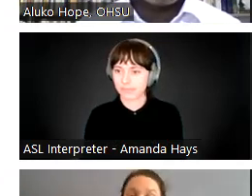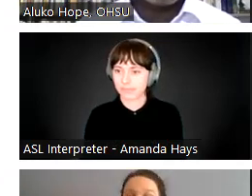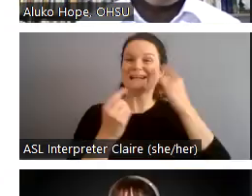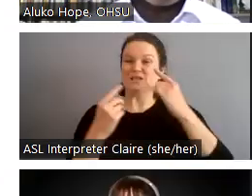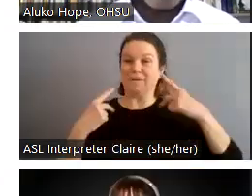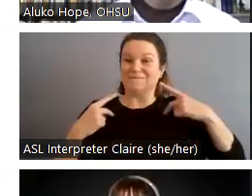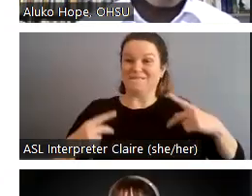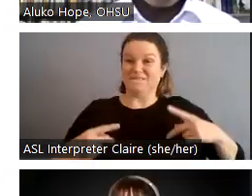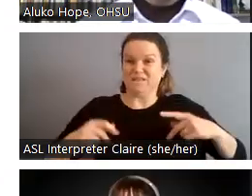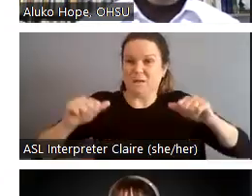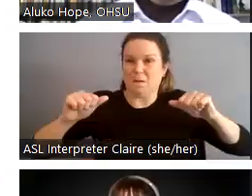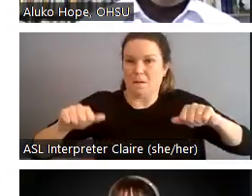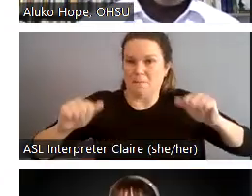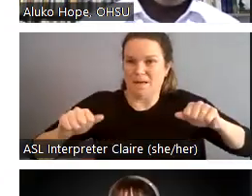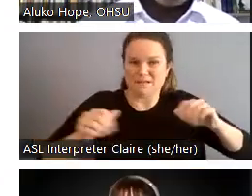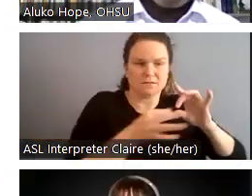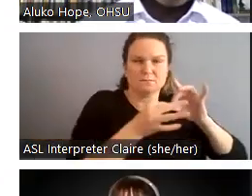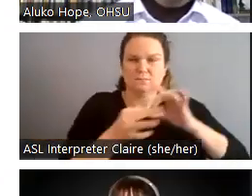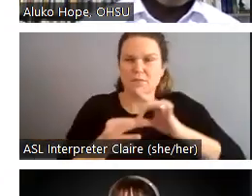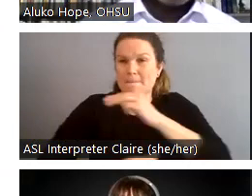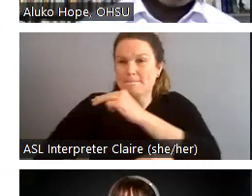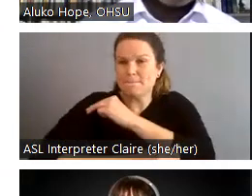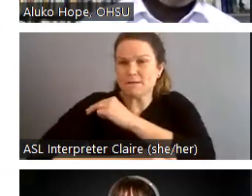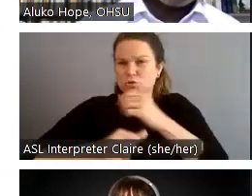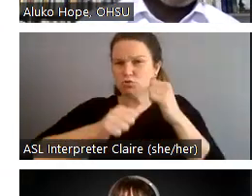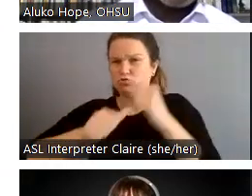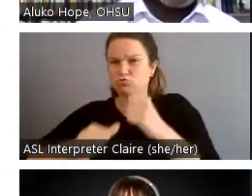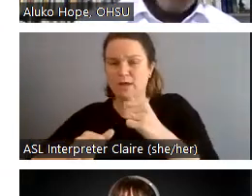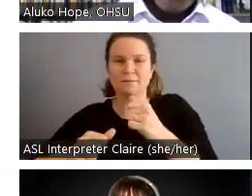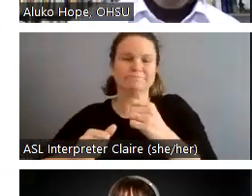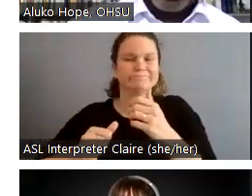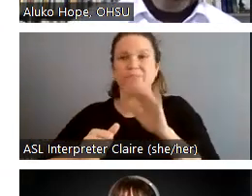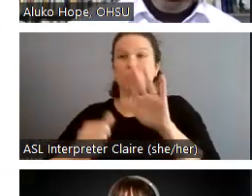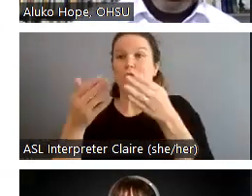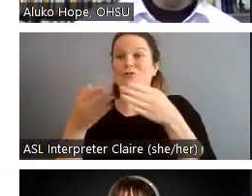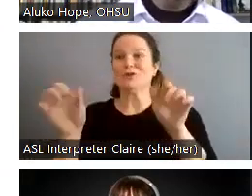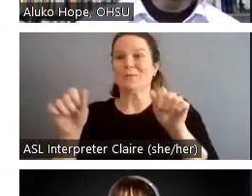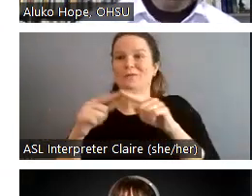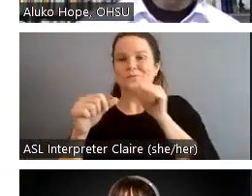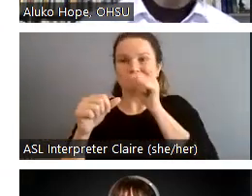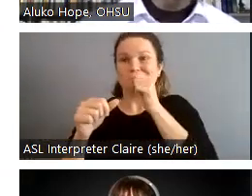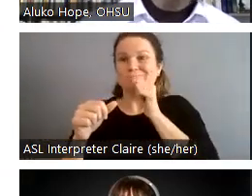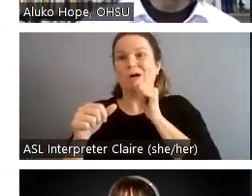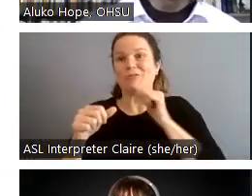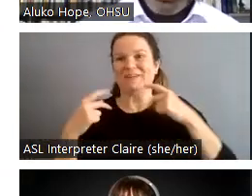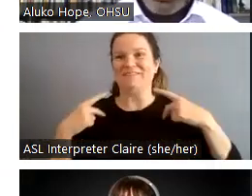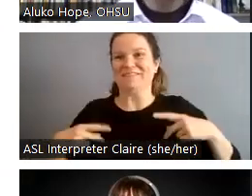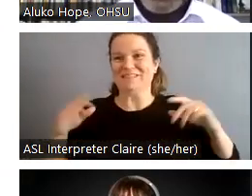at muscle strength, your ability to, to endure physical activity,